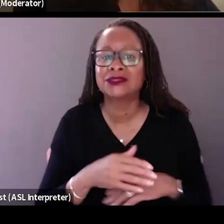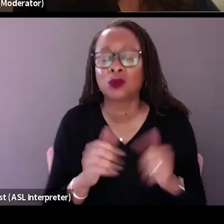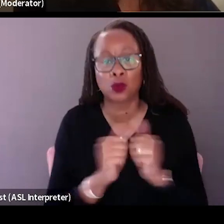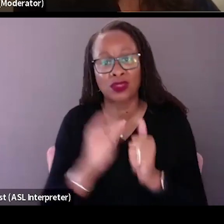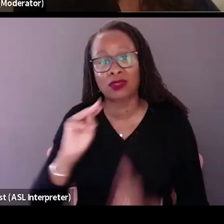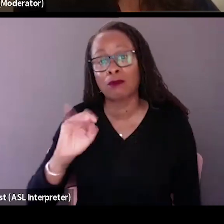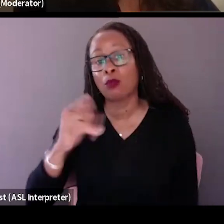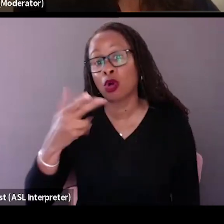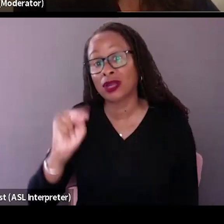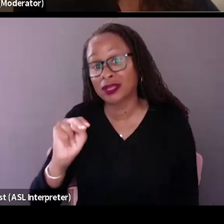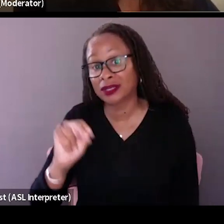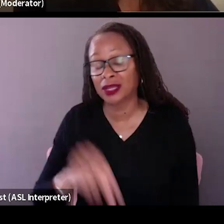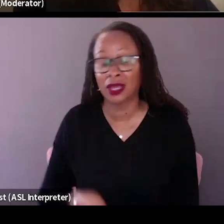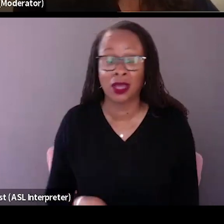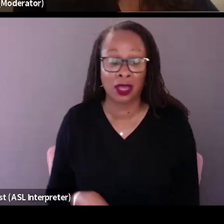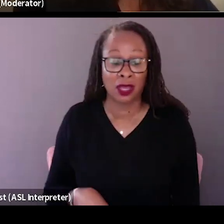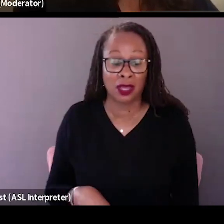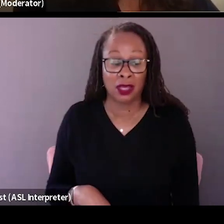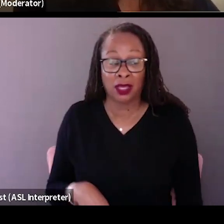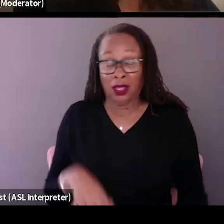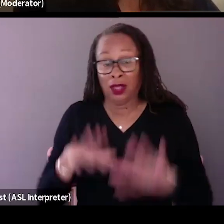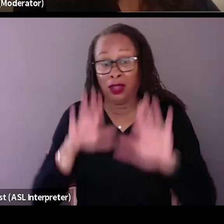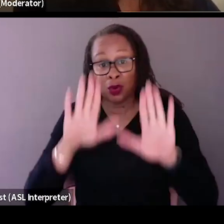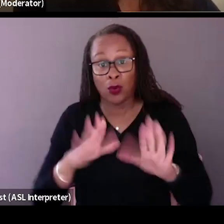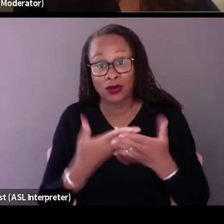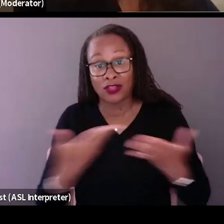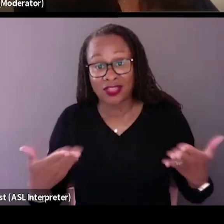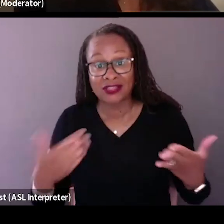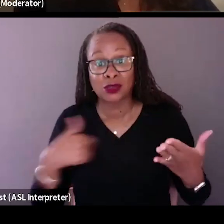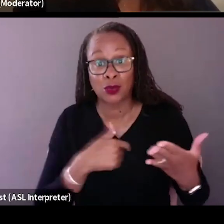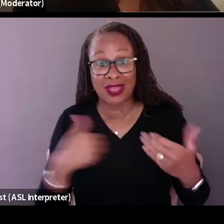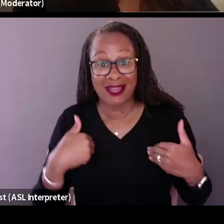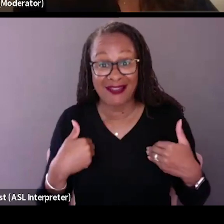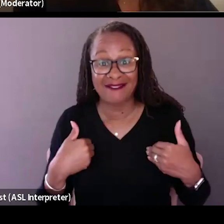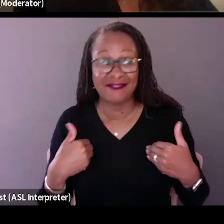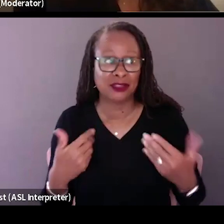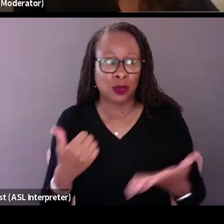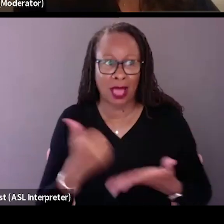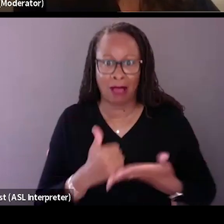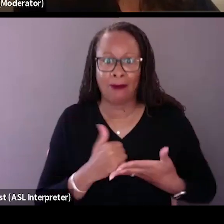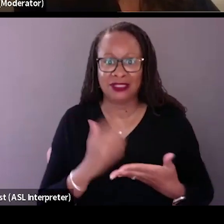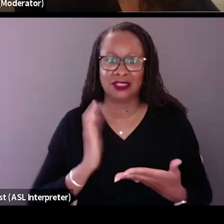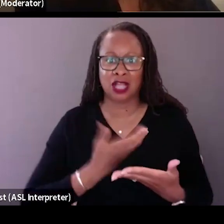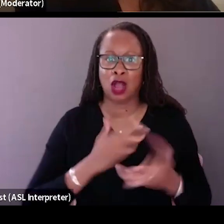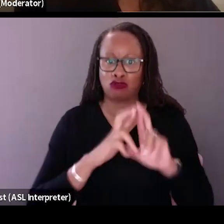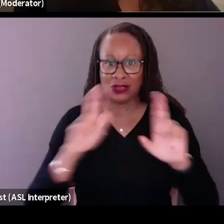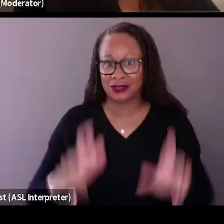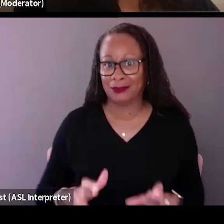The great thing that we have is our past projects, and that's kind of all you have because we're just random people that are like,